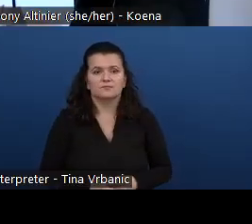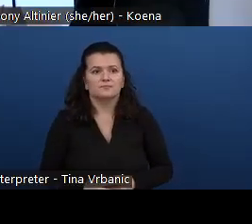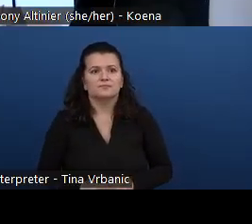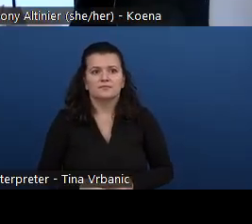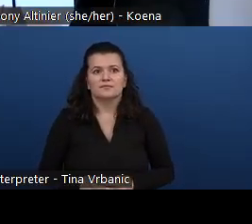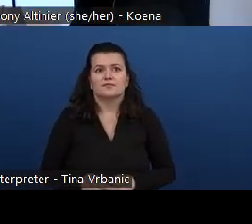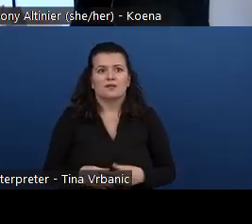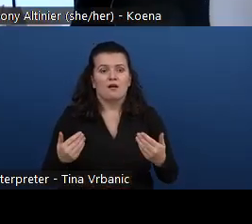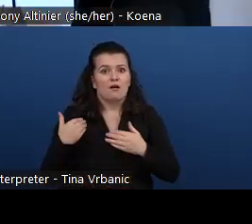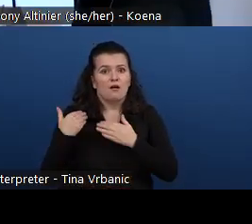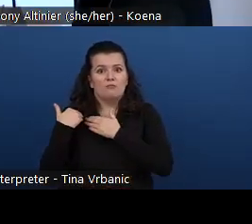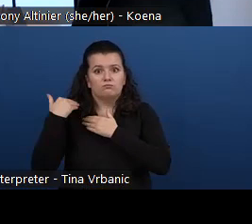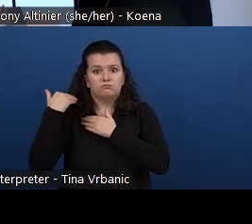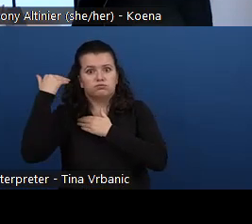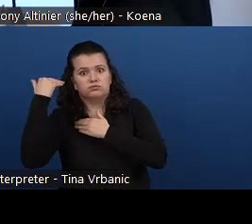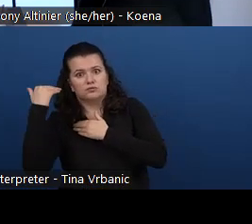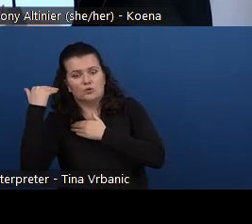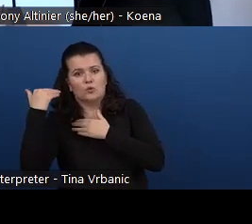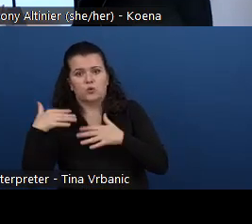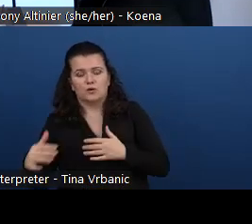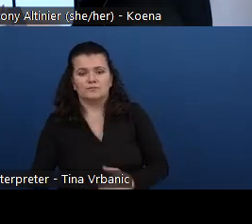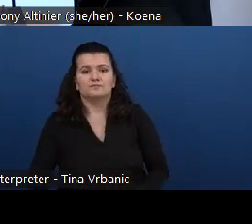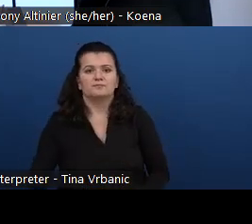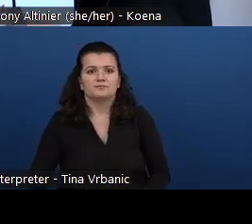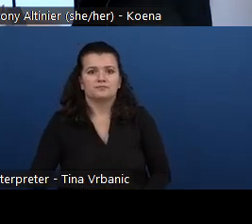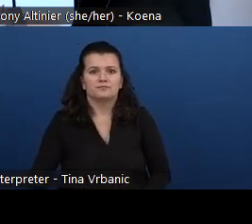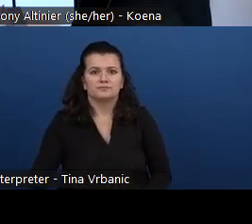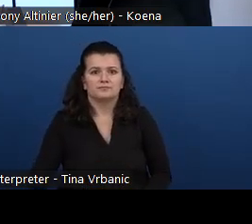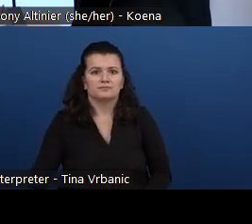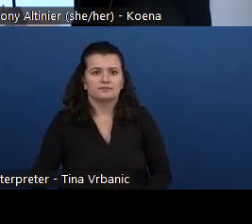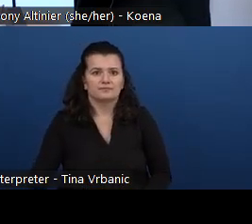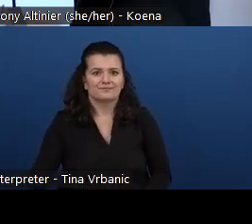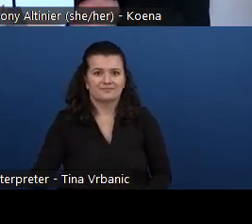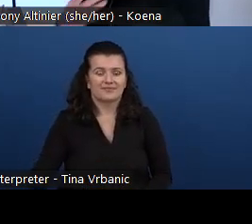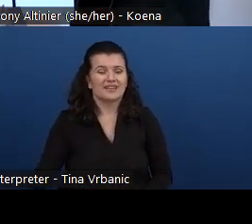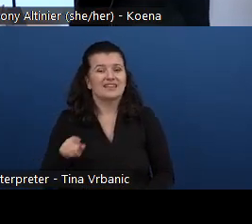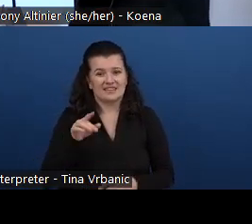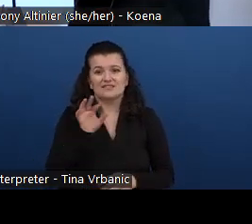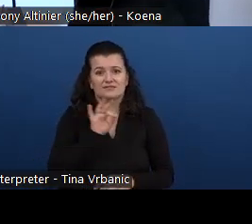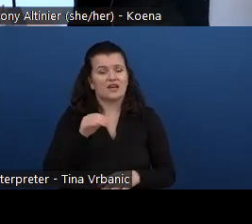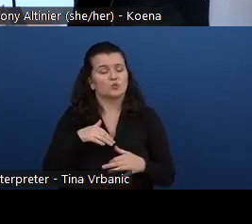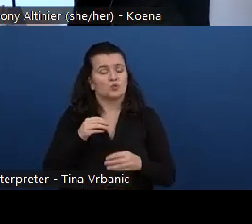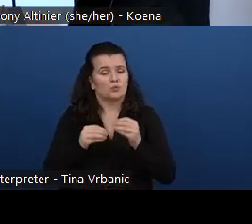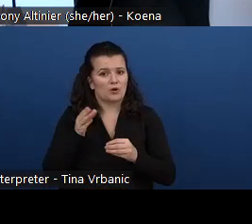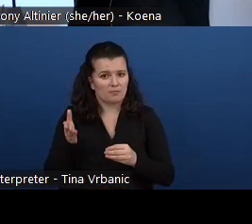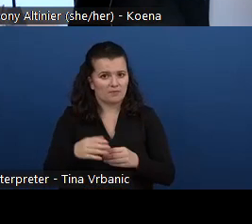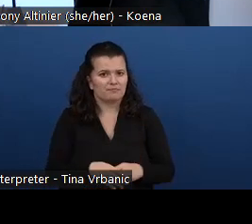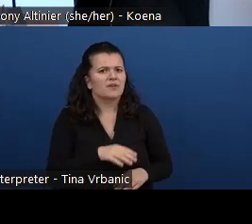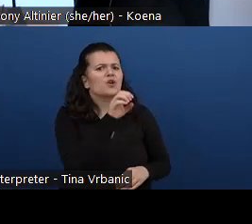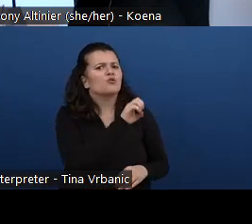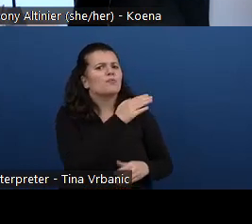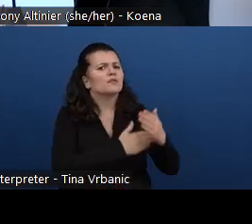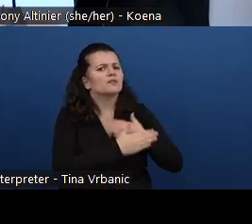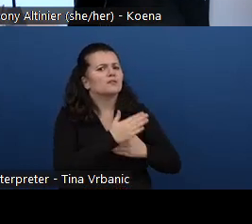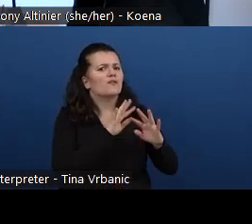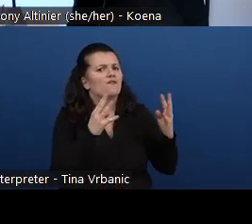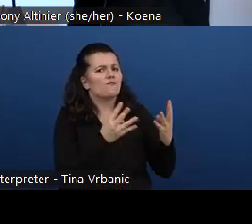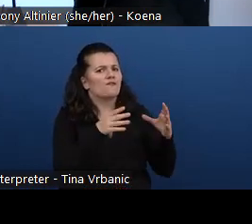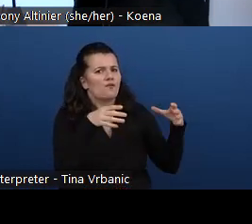In the European Disability Forum reports, it was published in October 2021.